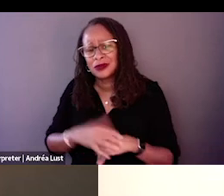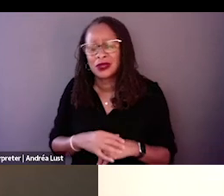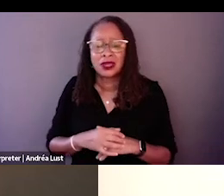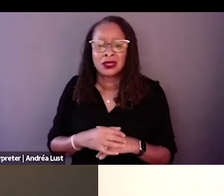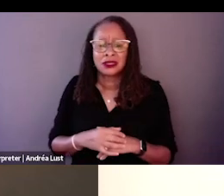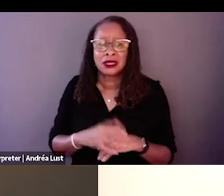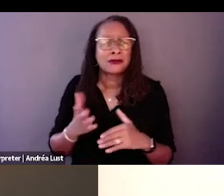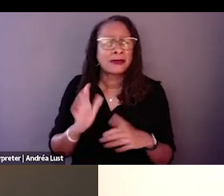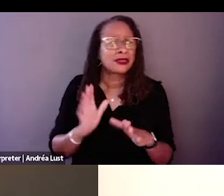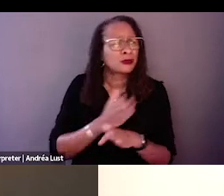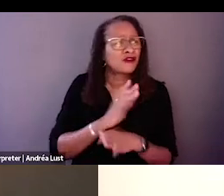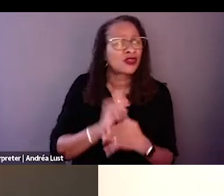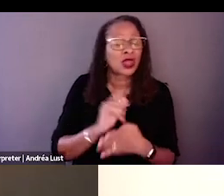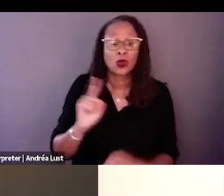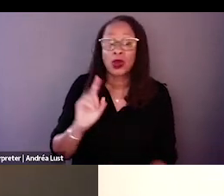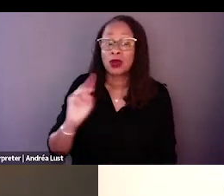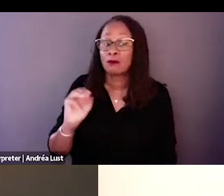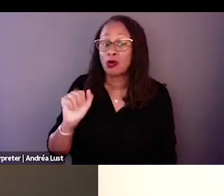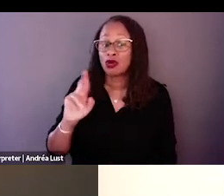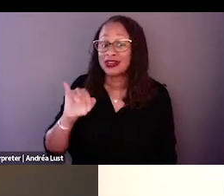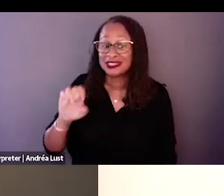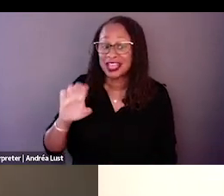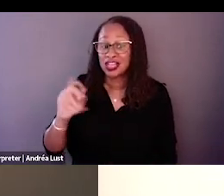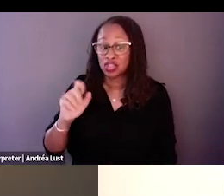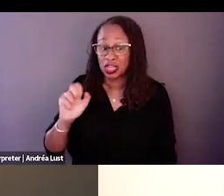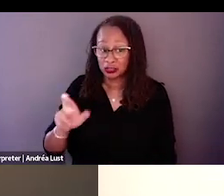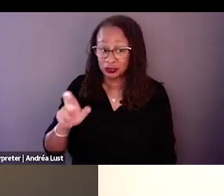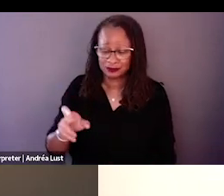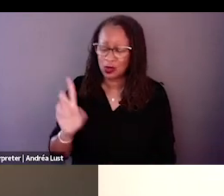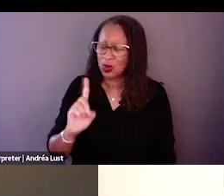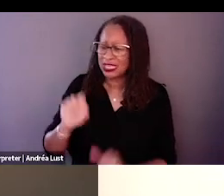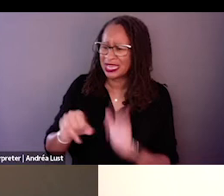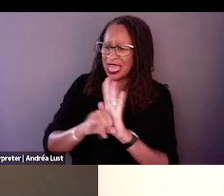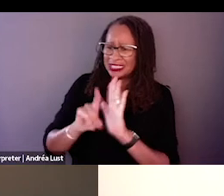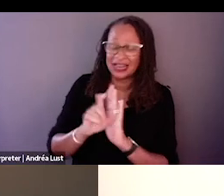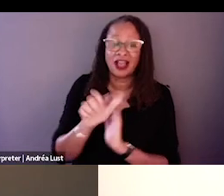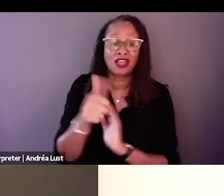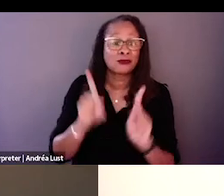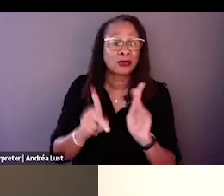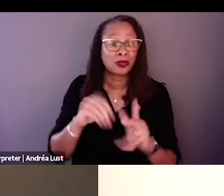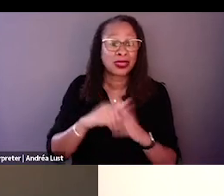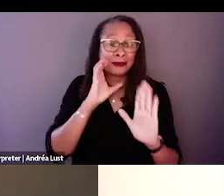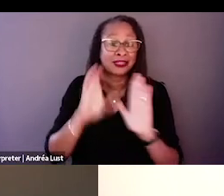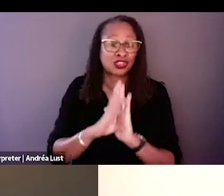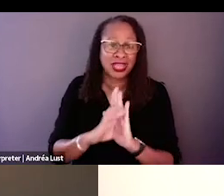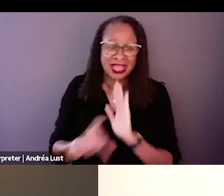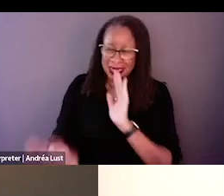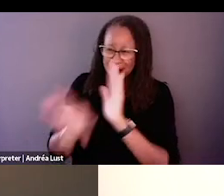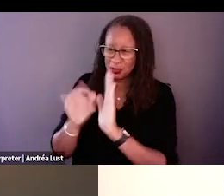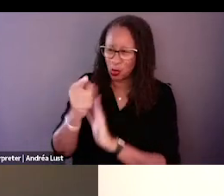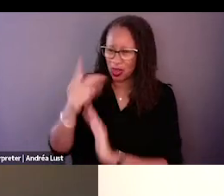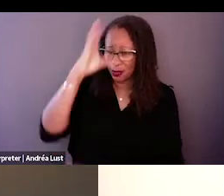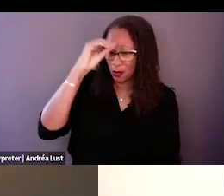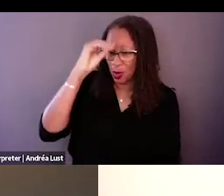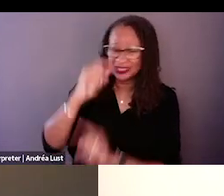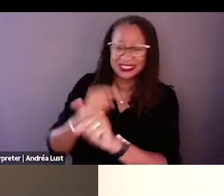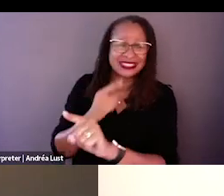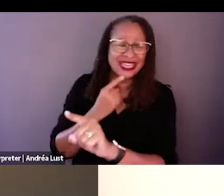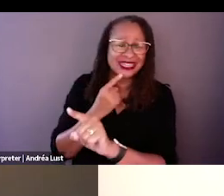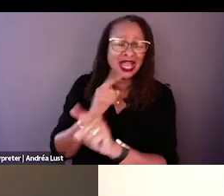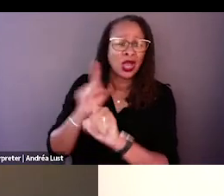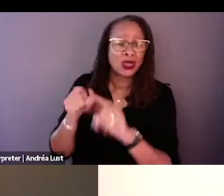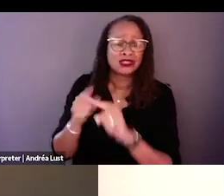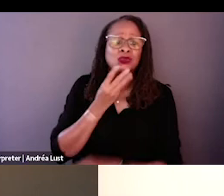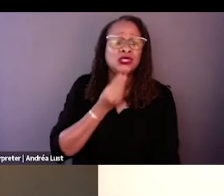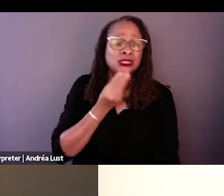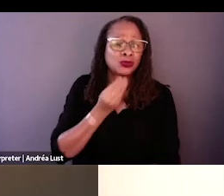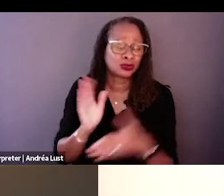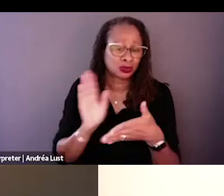When I first asked this to the special effects man, he said, okay, and he came back with 40